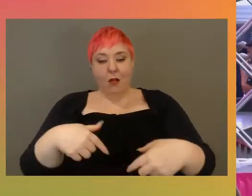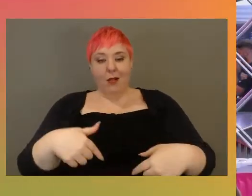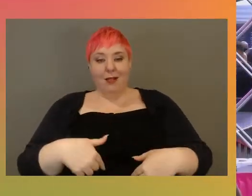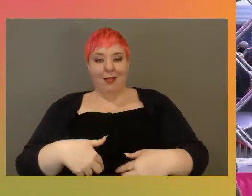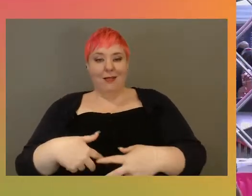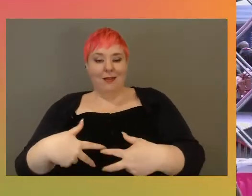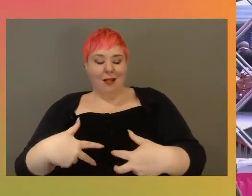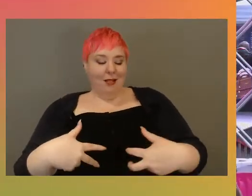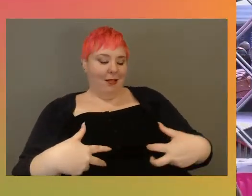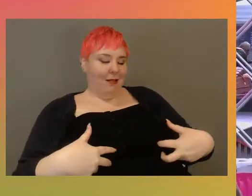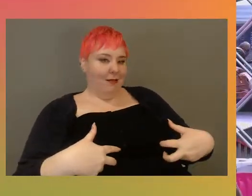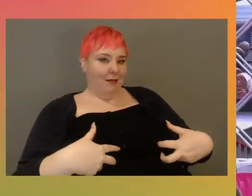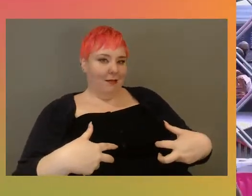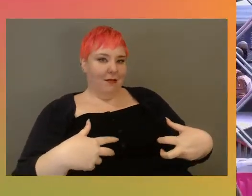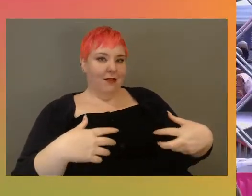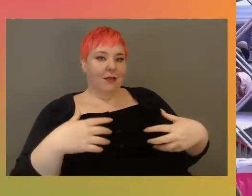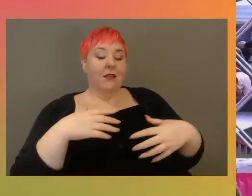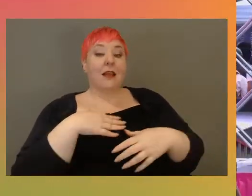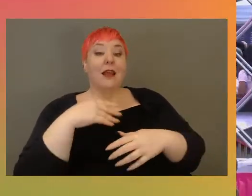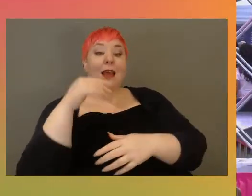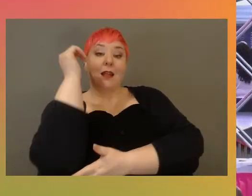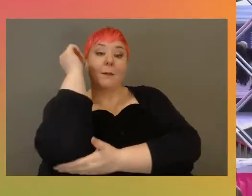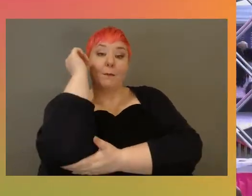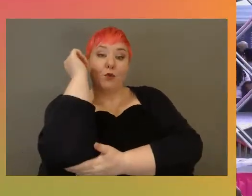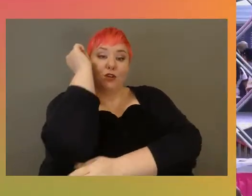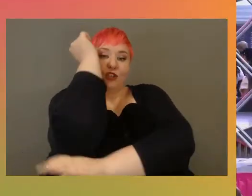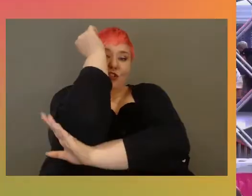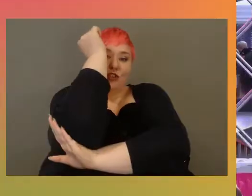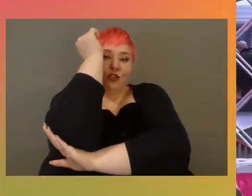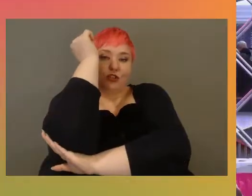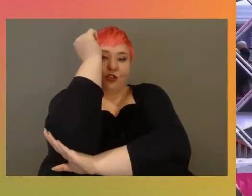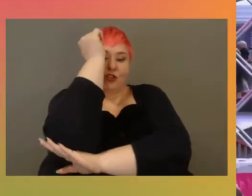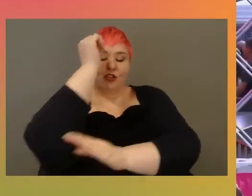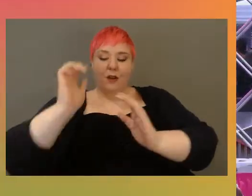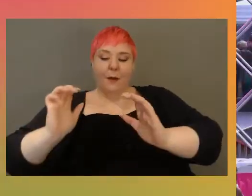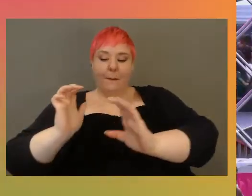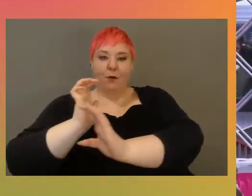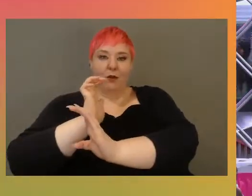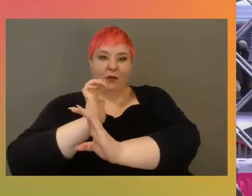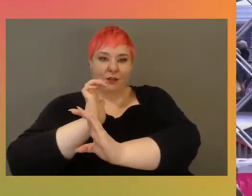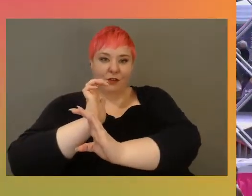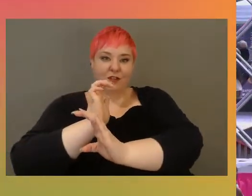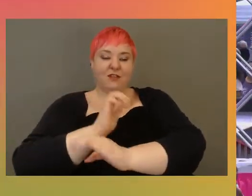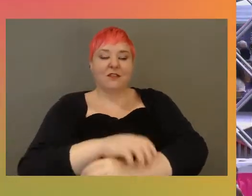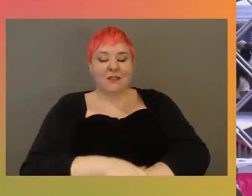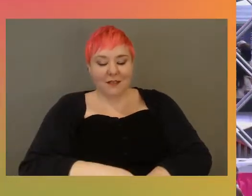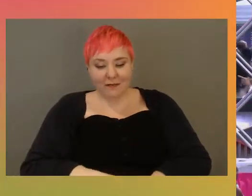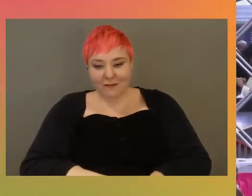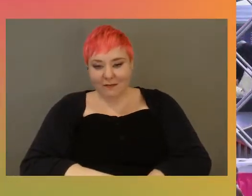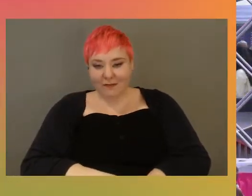LEG INTO THE HIP. TURN BY PULLING YOUR NAVEL TO THE LEFT.